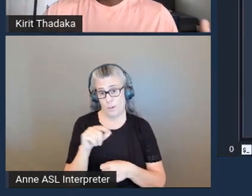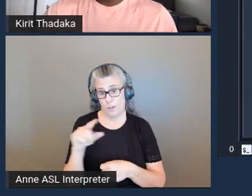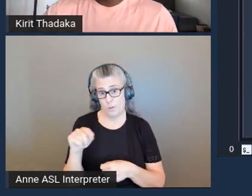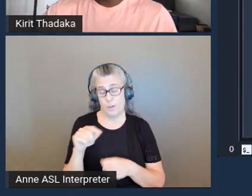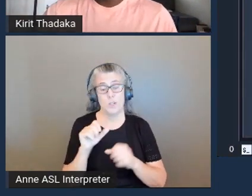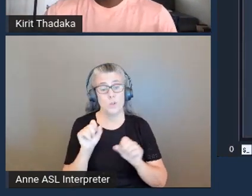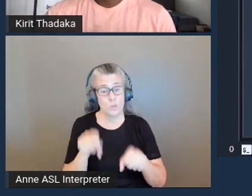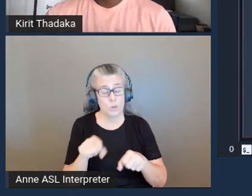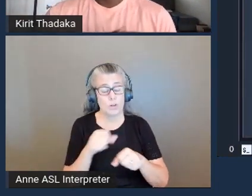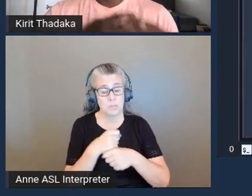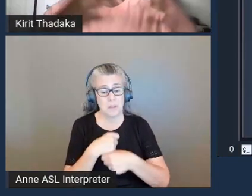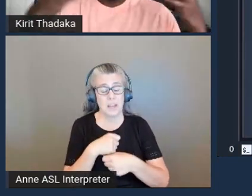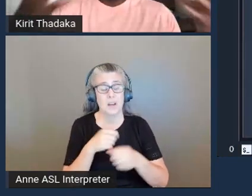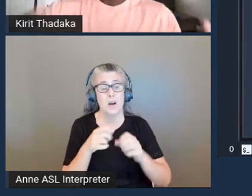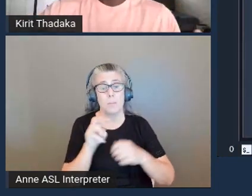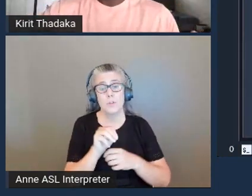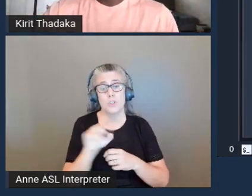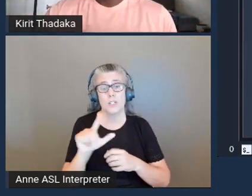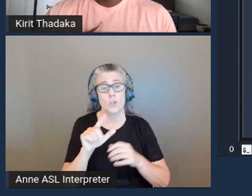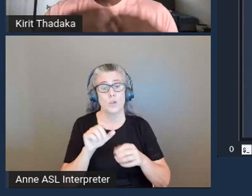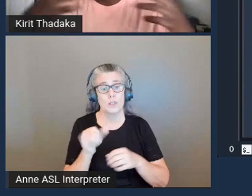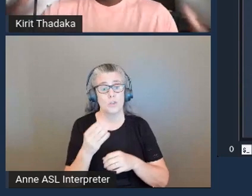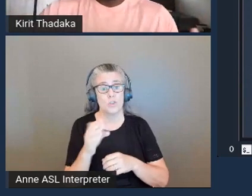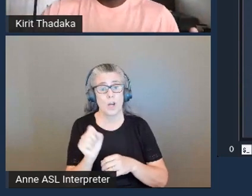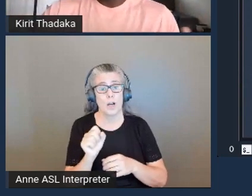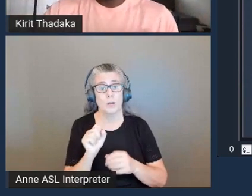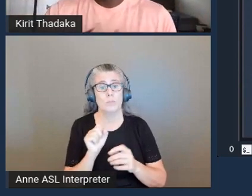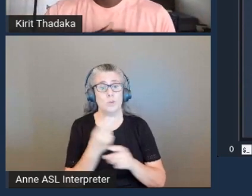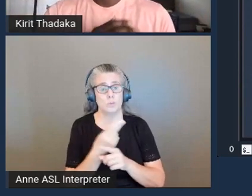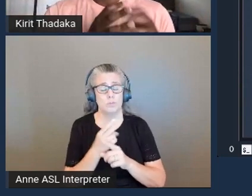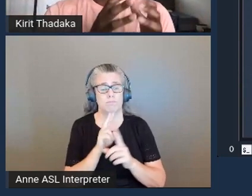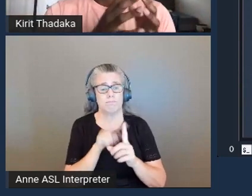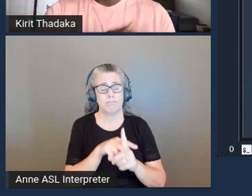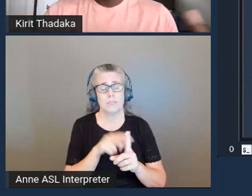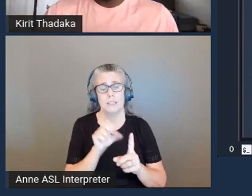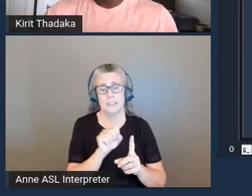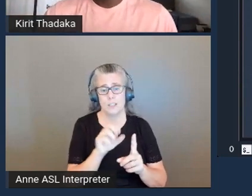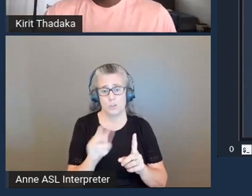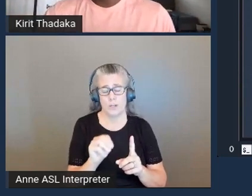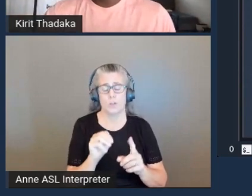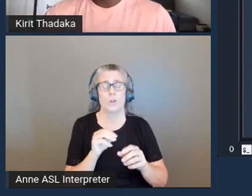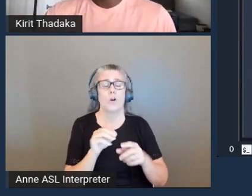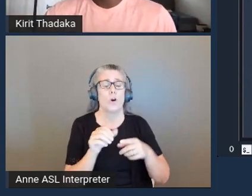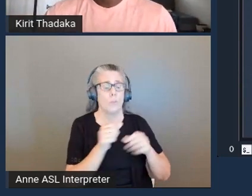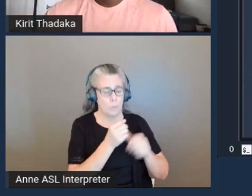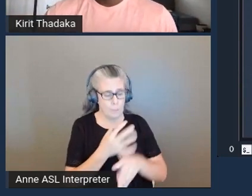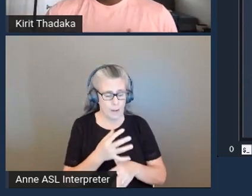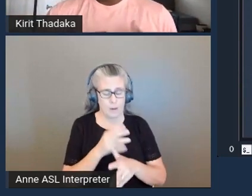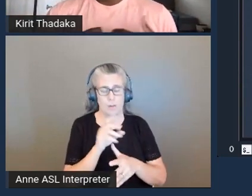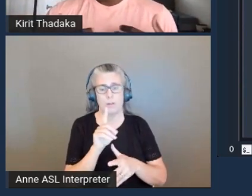on SageMaker so that you can prepare your data, train your model, all in SageMaker,